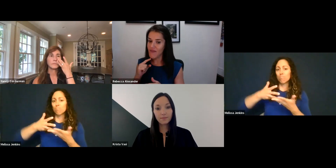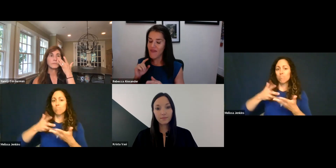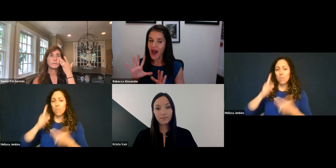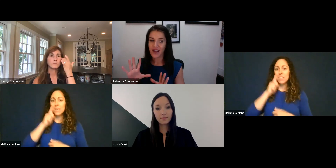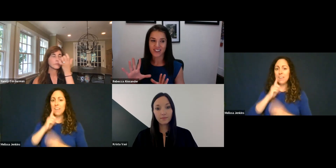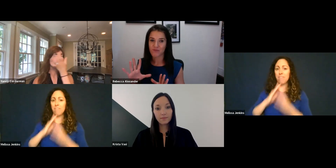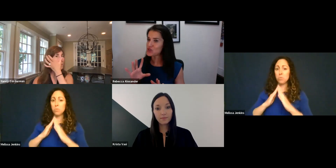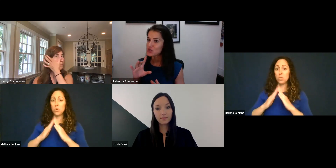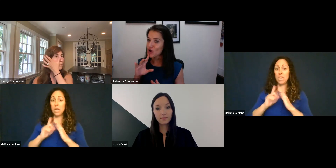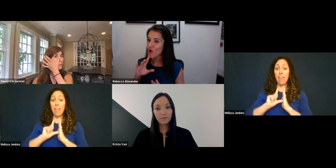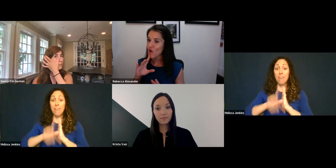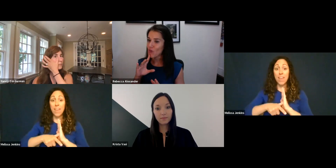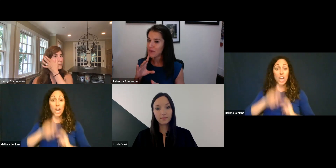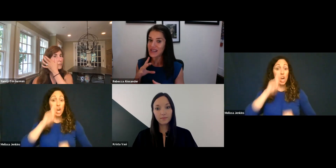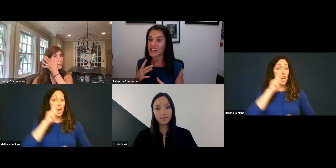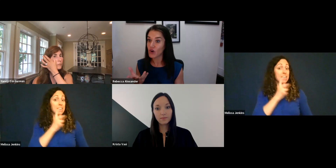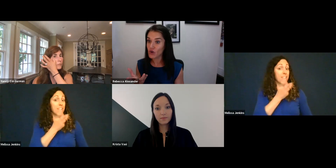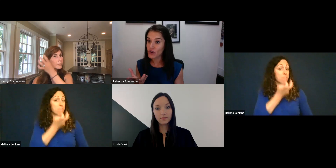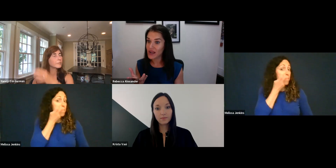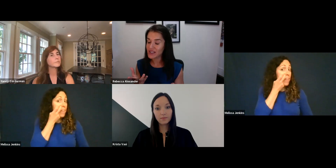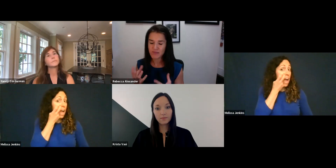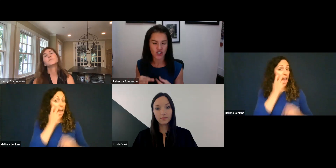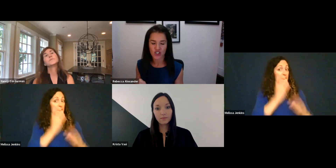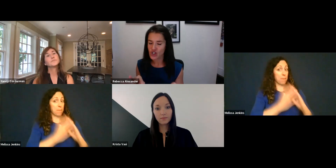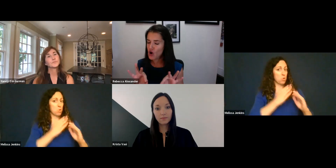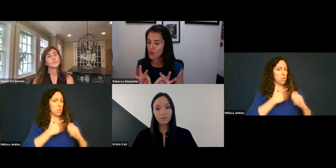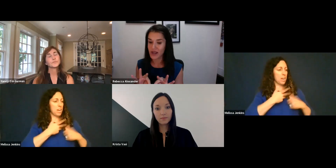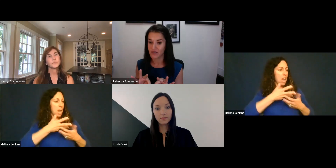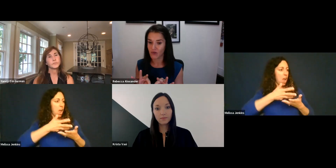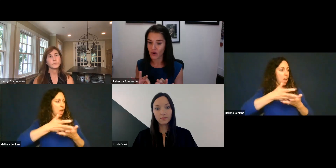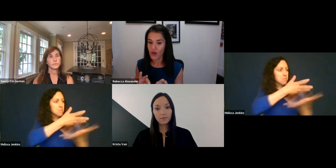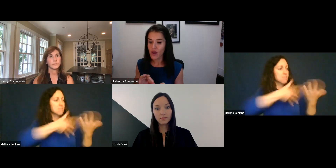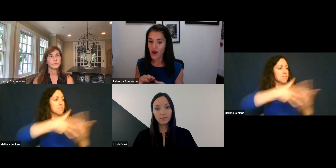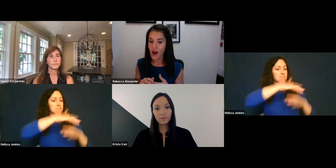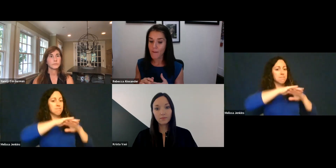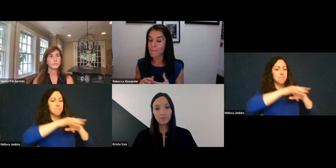and that has been so meaningful for me. It's so meaningful.